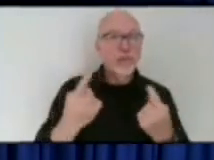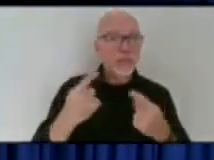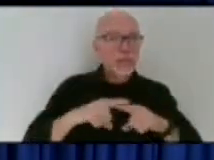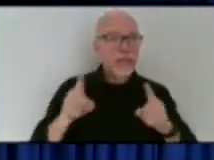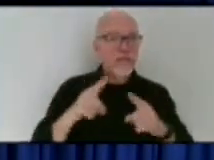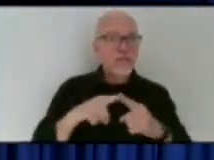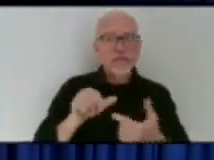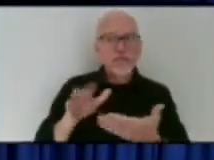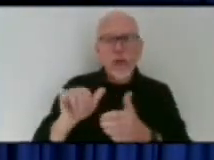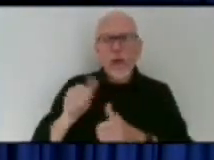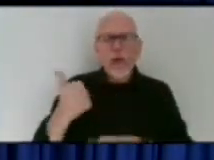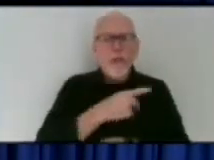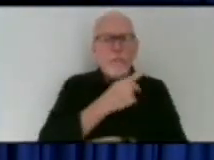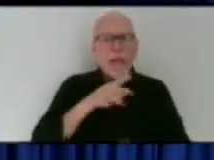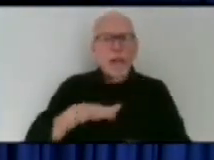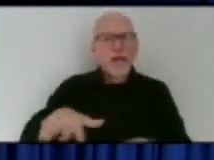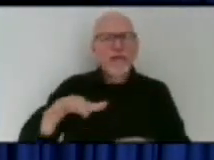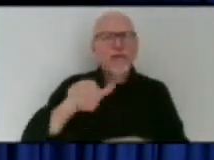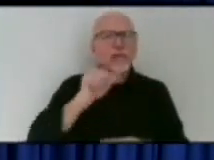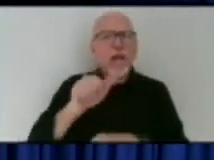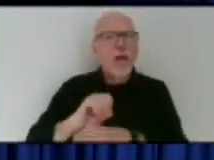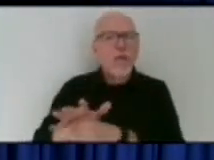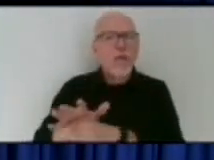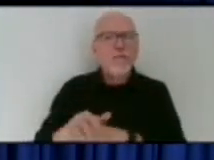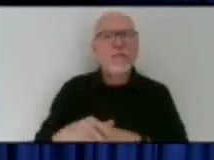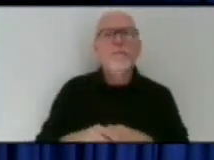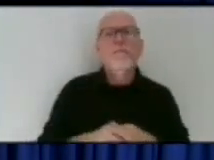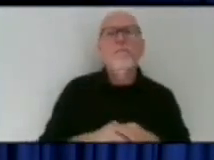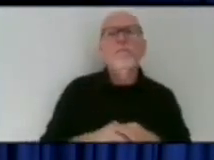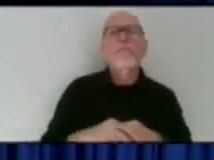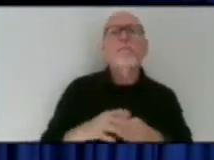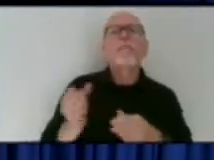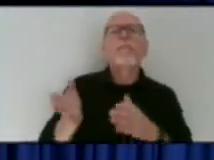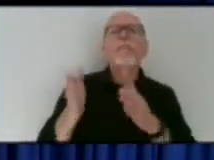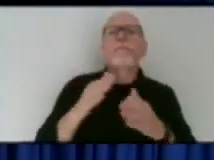that are in there on then. My second question regarding the new restrictions